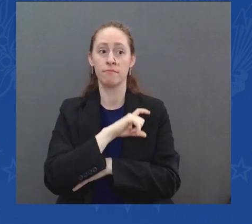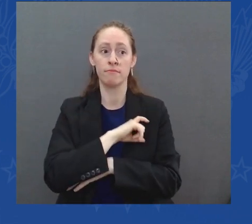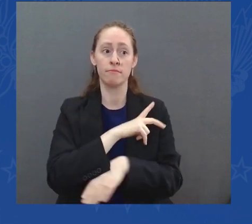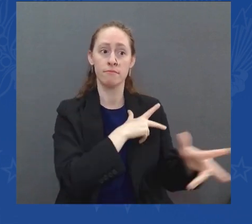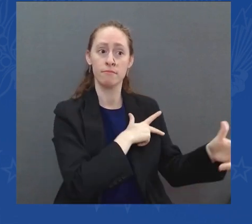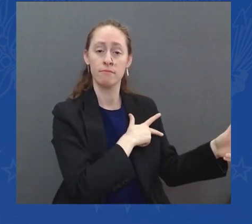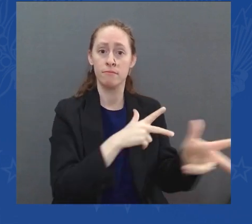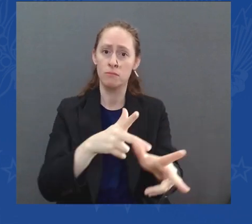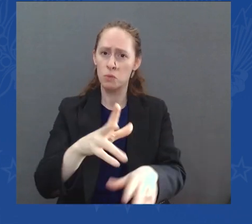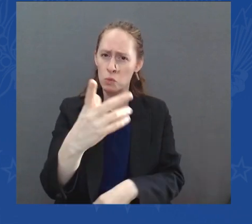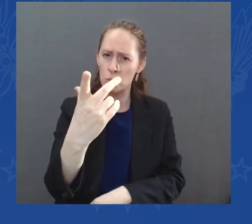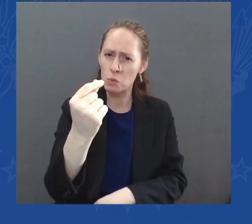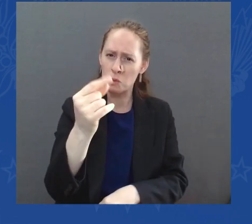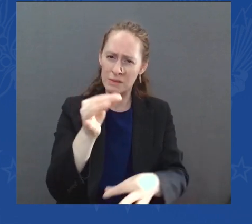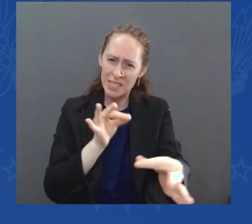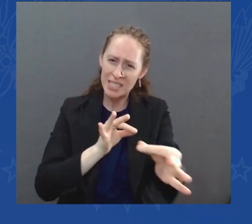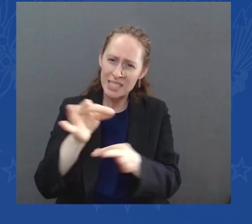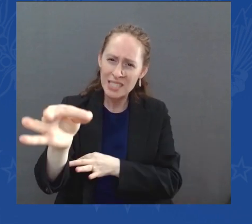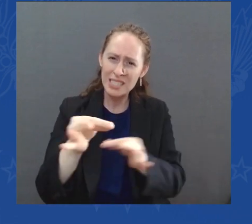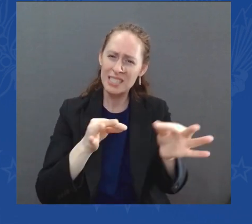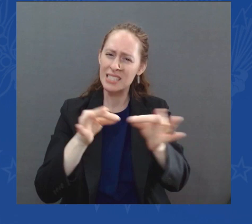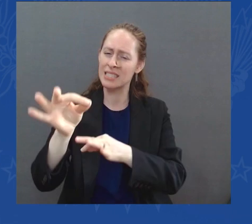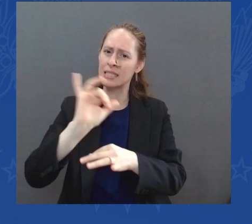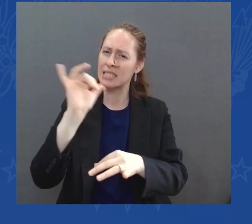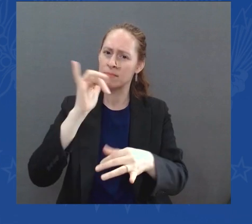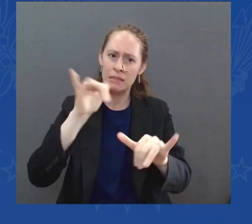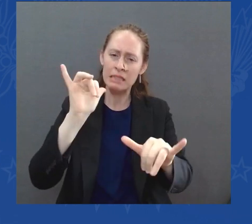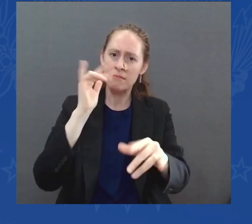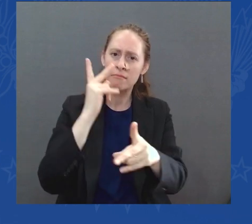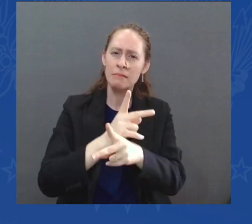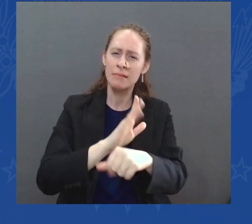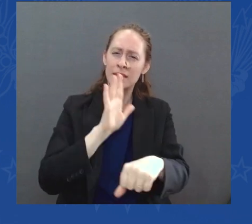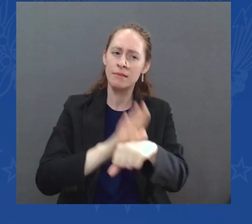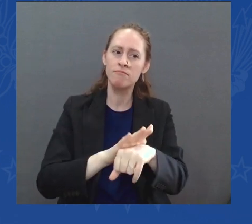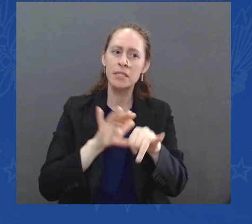She kissed Emmett goodbye. It was the last time she saw her son alive.